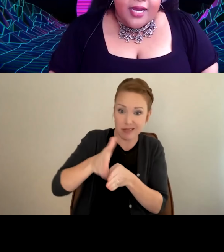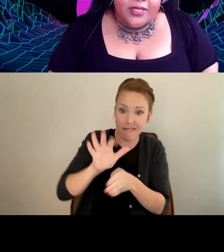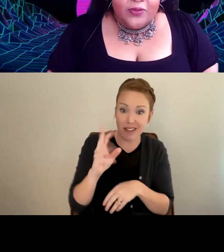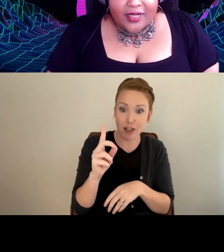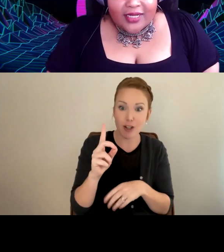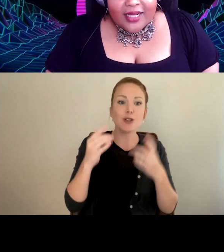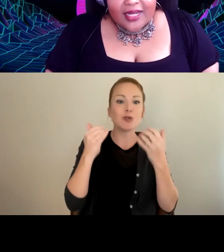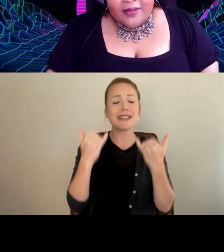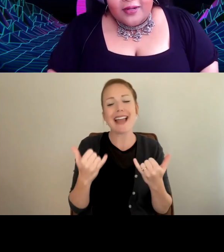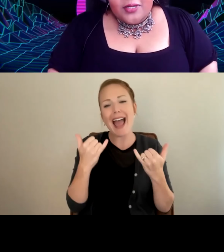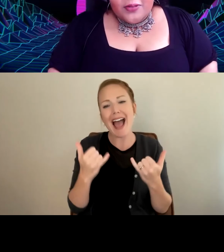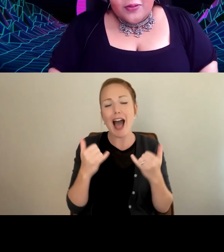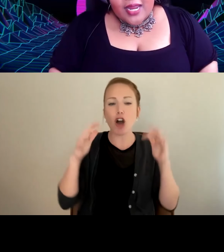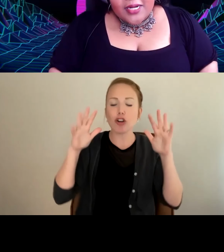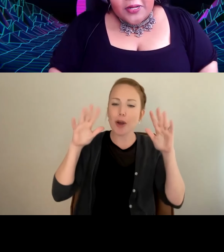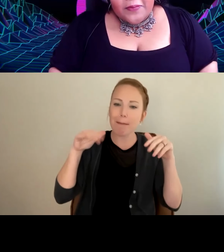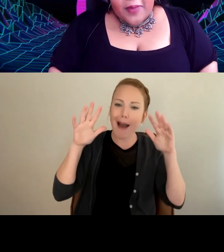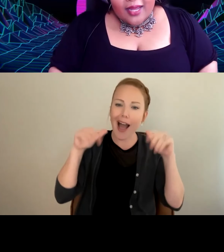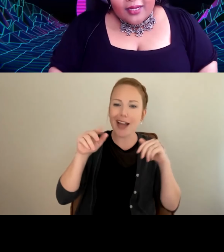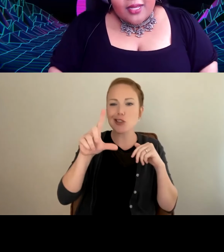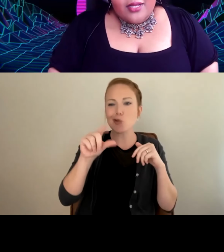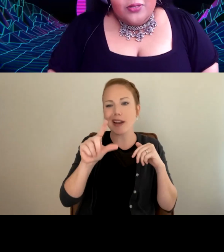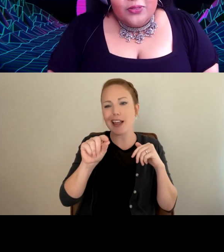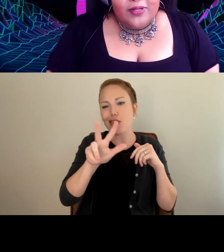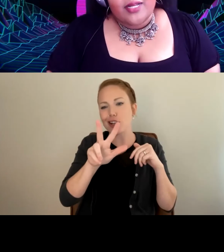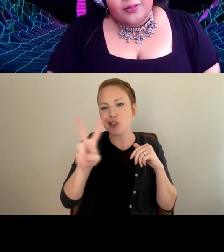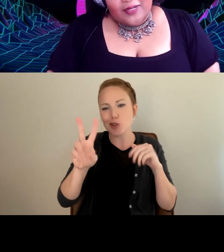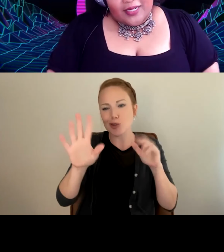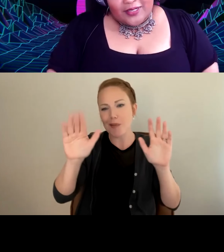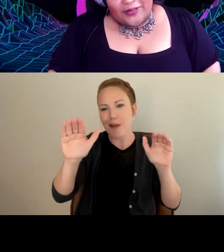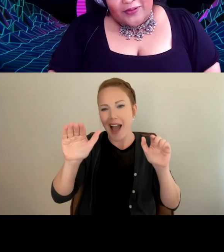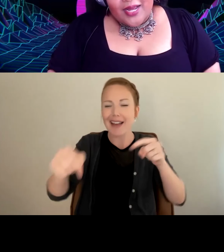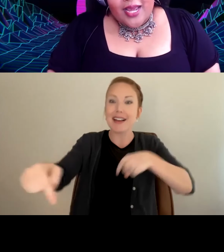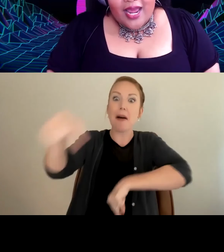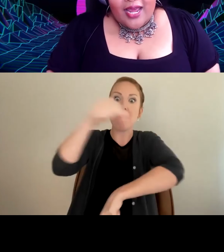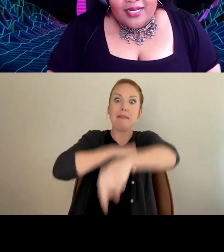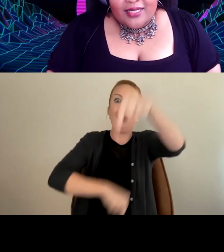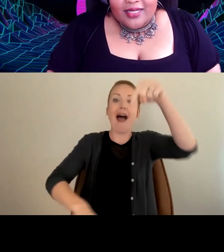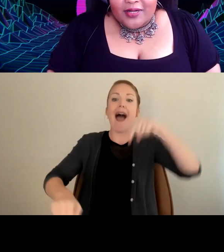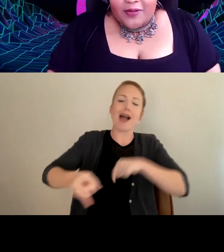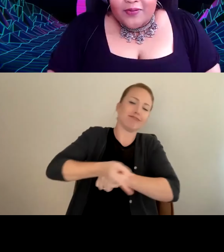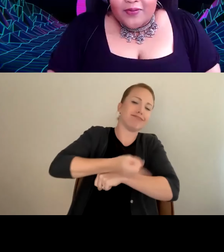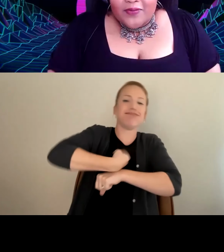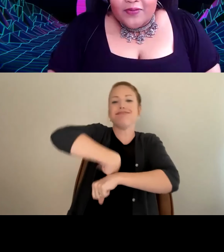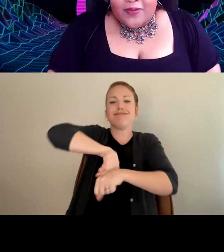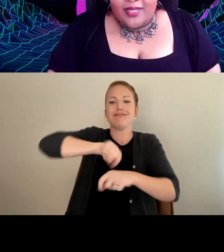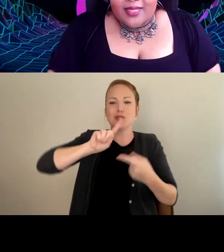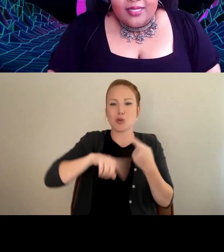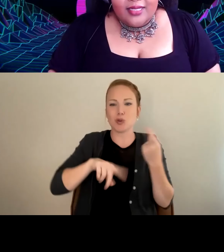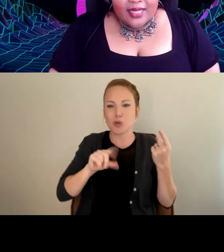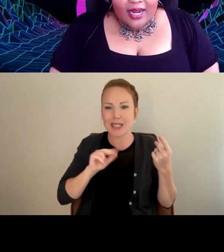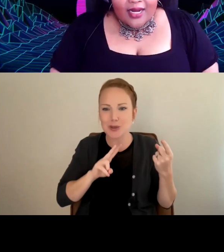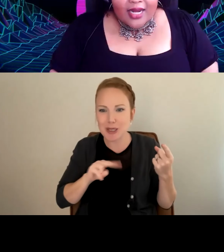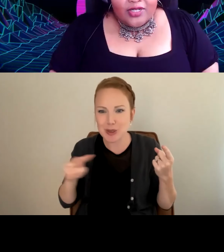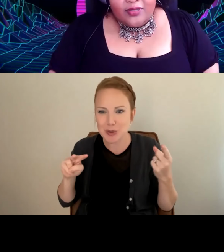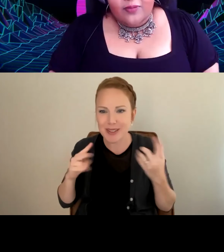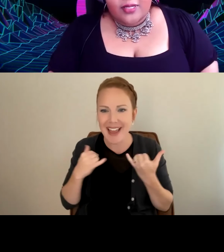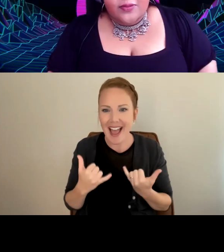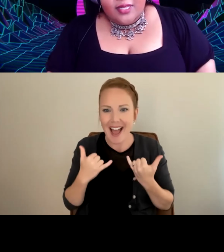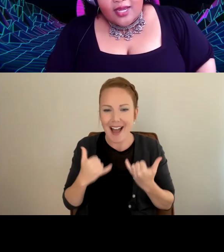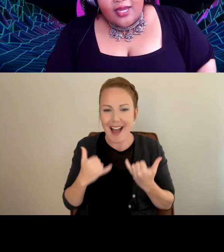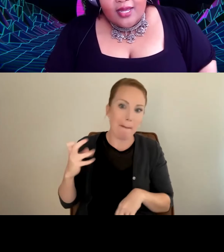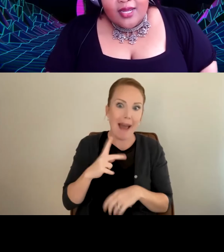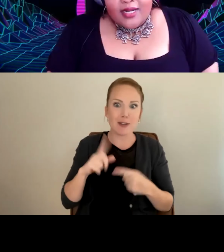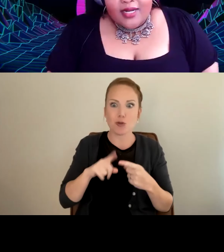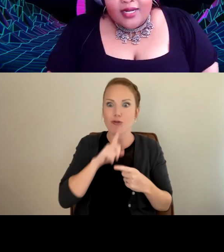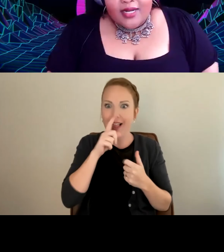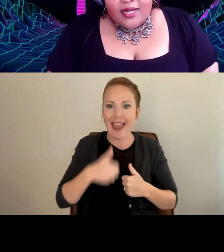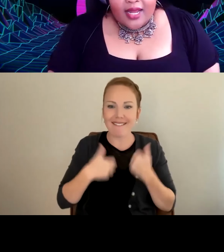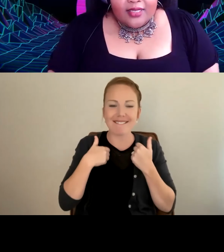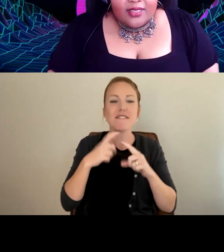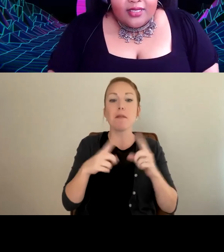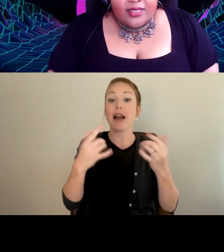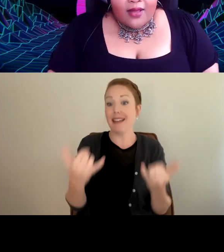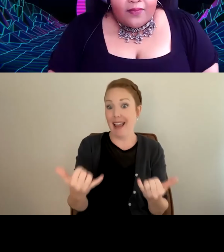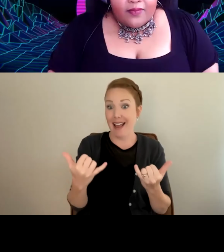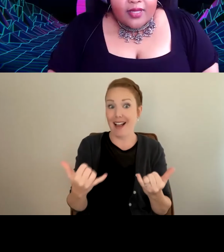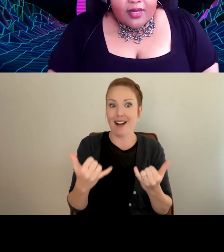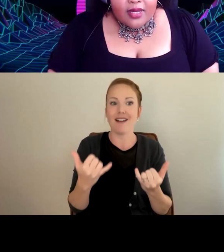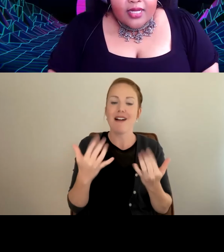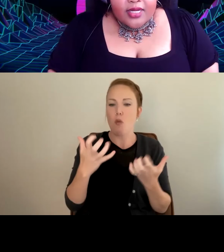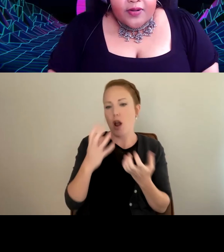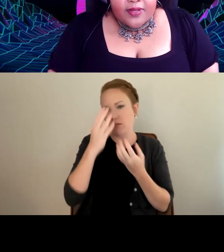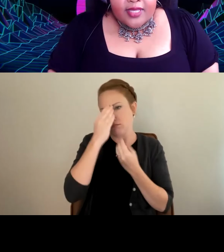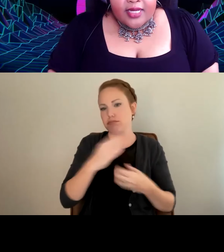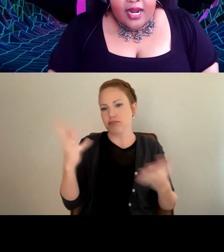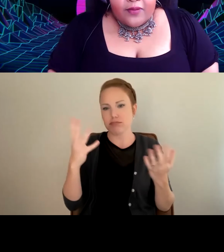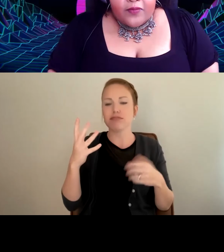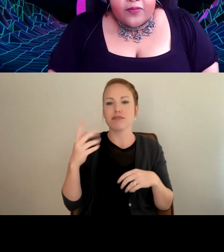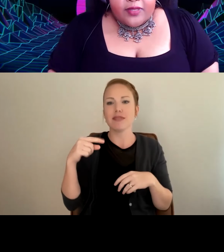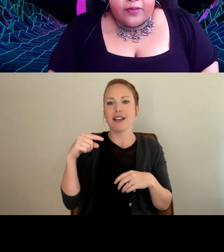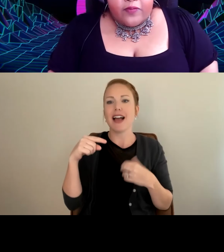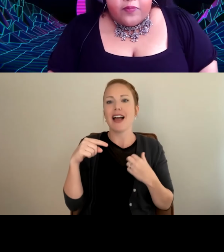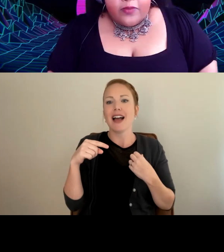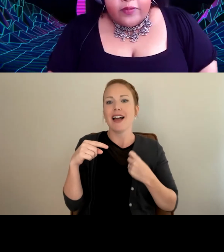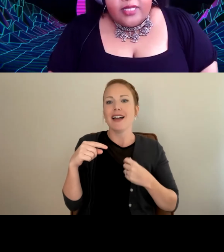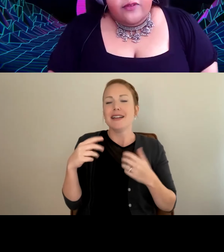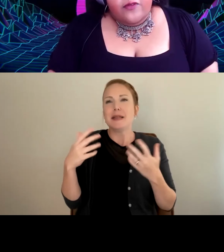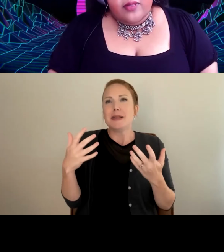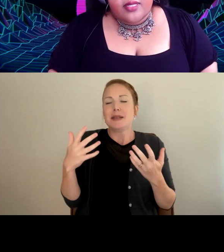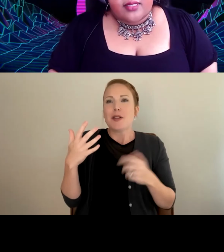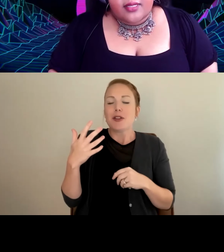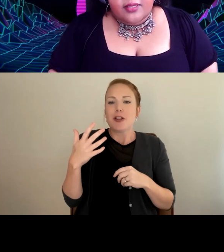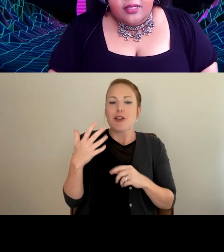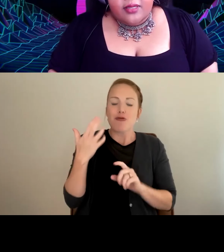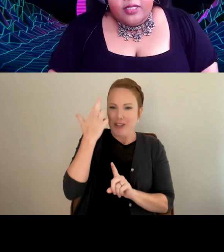to 2032 and come back to 2022. With this, I just want to say that the reason for this talk...